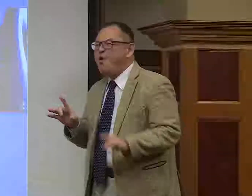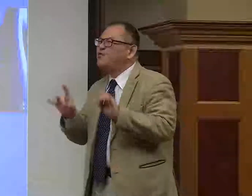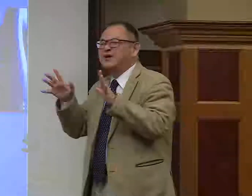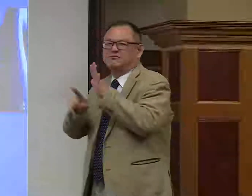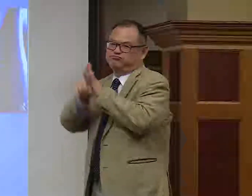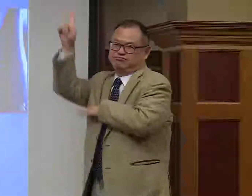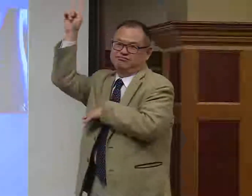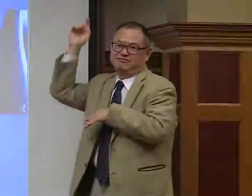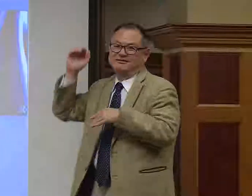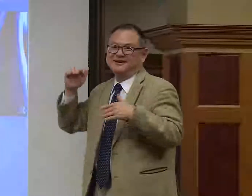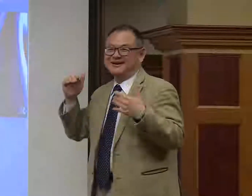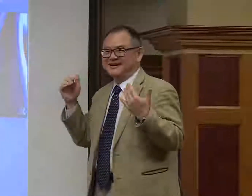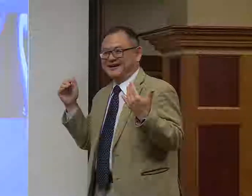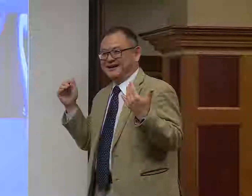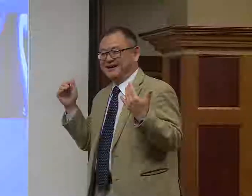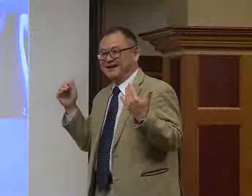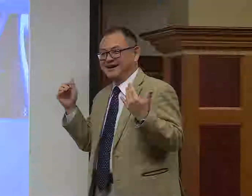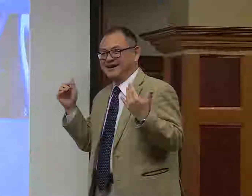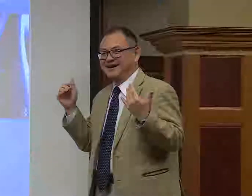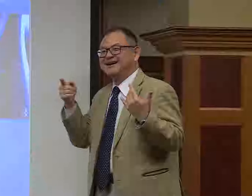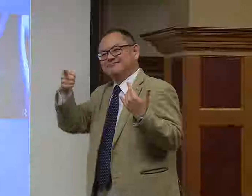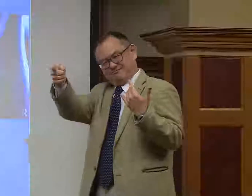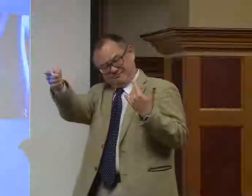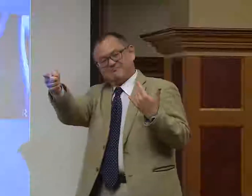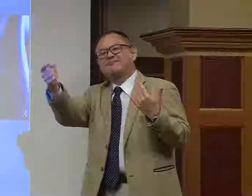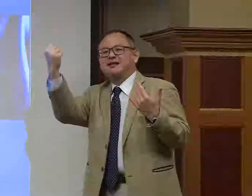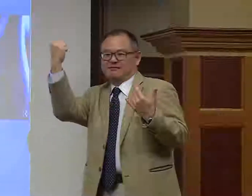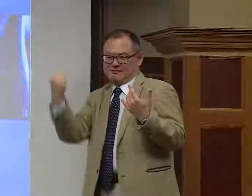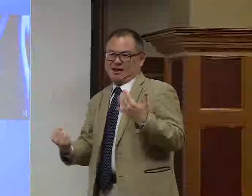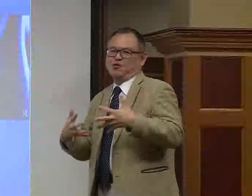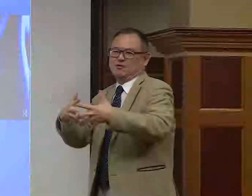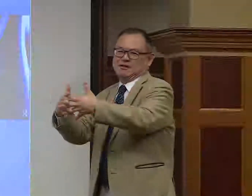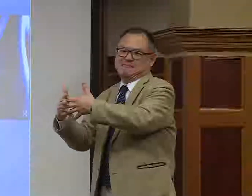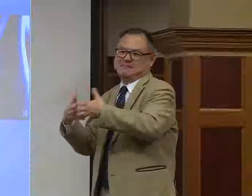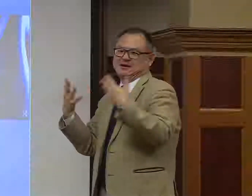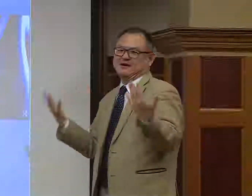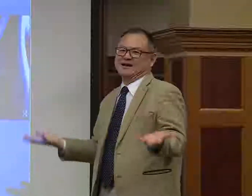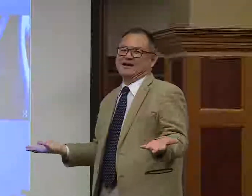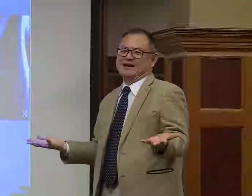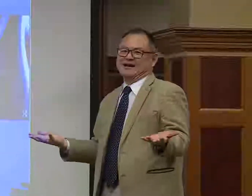Well, no, Australia is doing very well, but South America, South America.